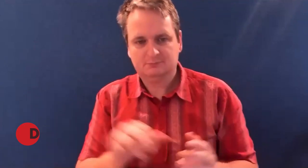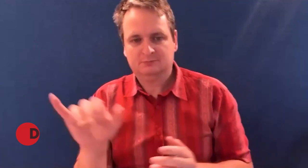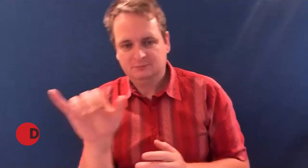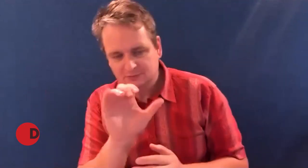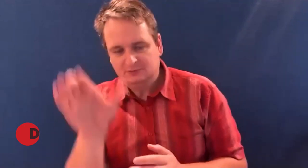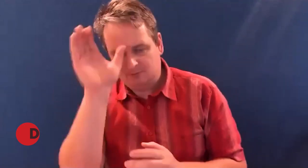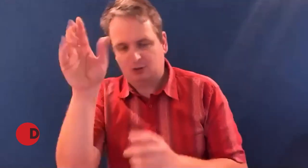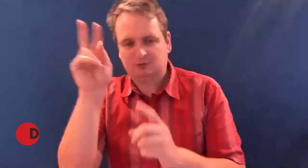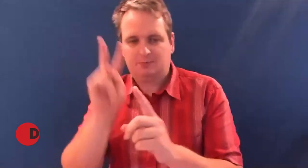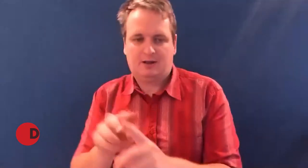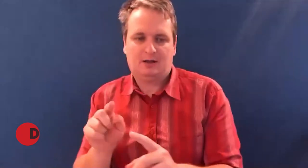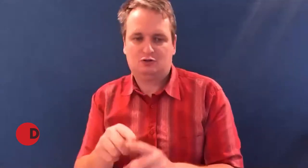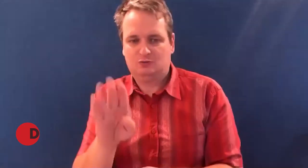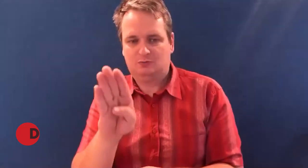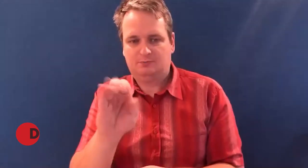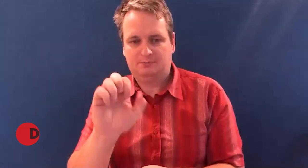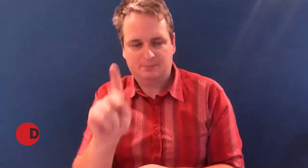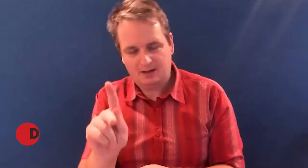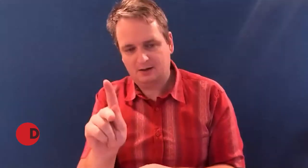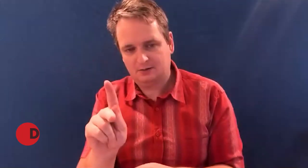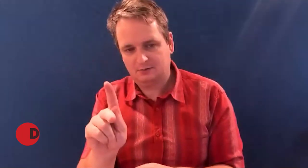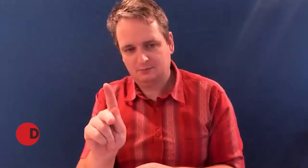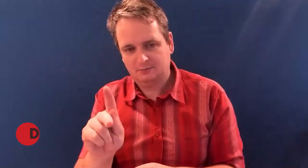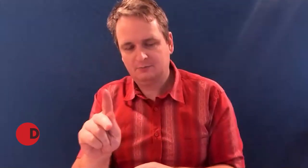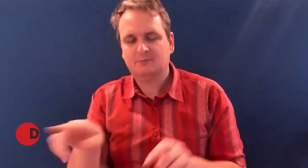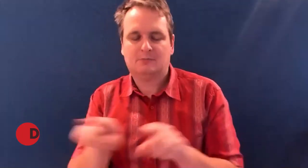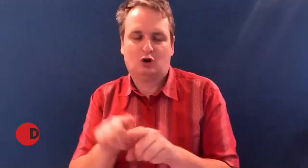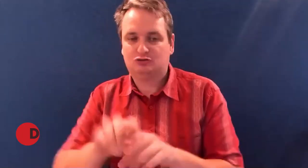The same at the bank or in informal family situations